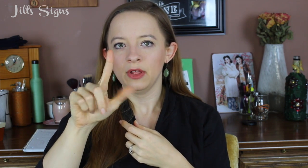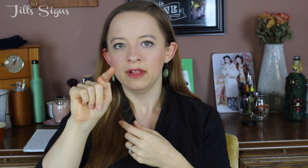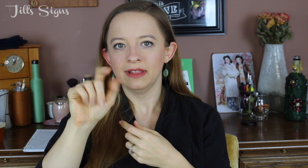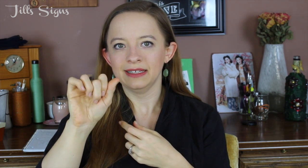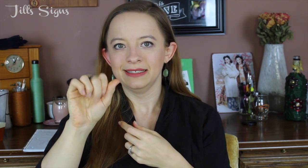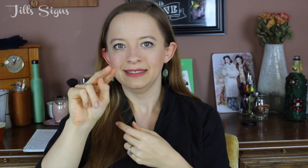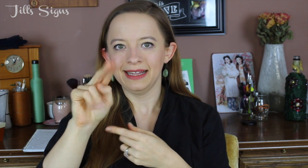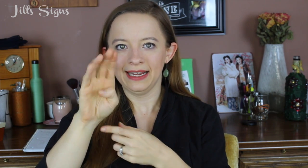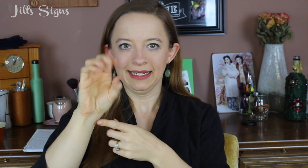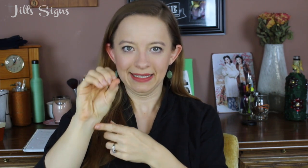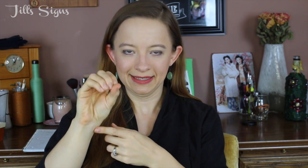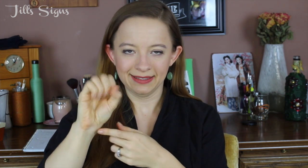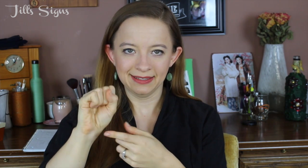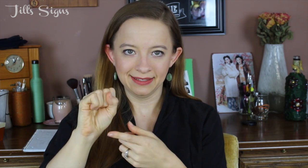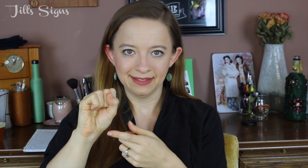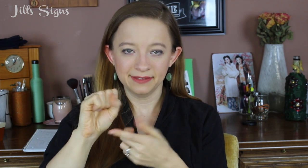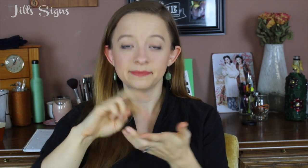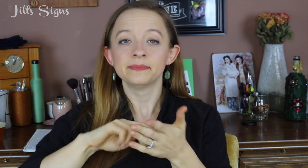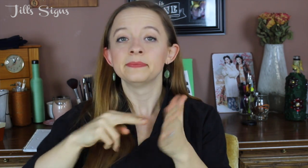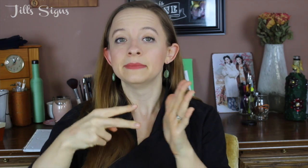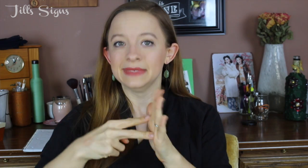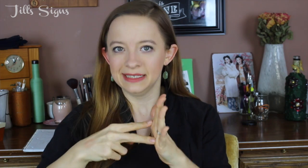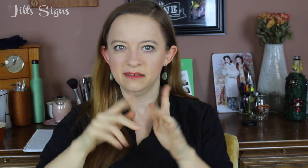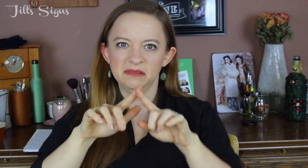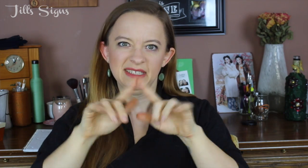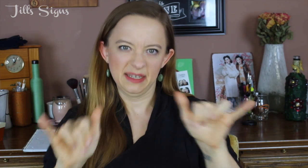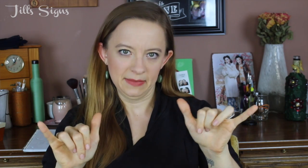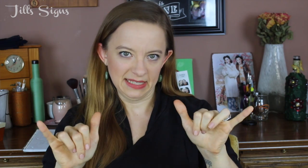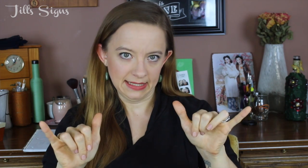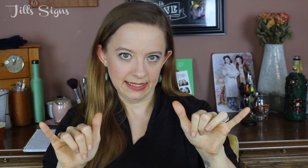simultaneous, that means